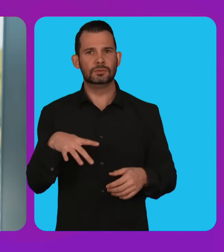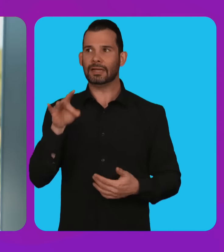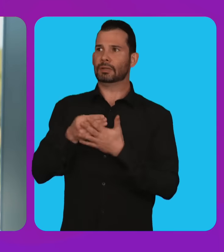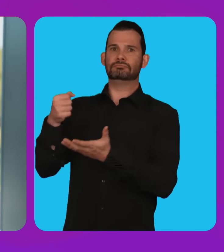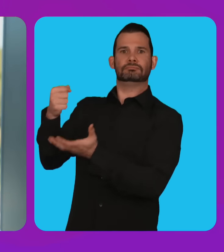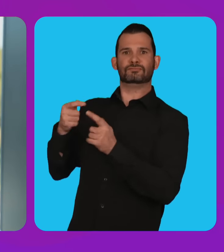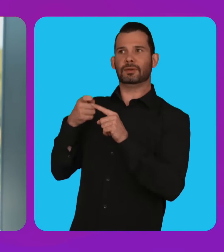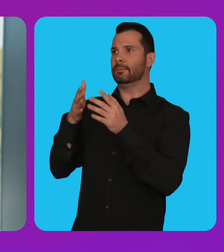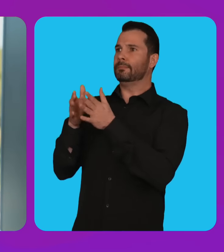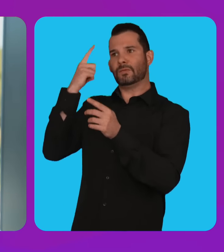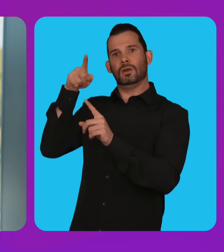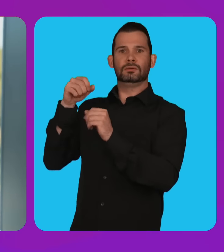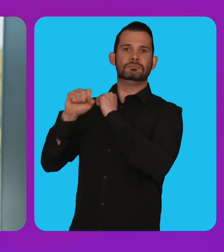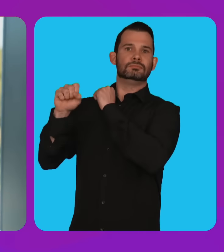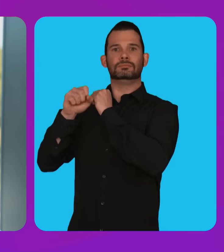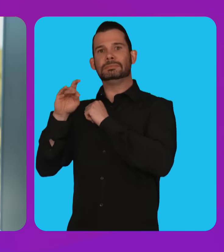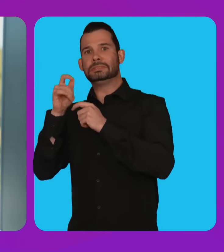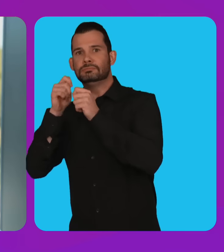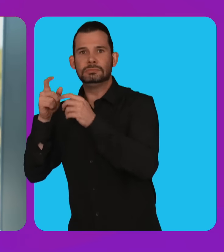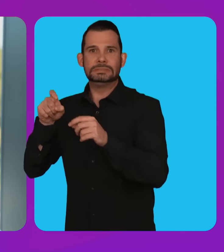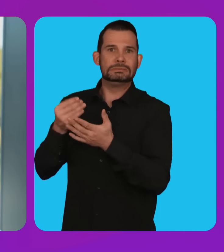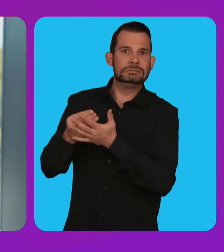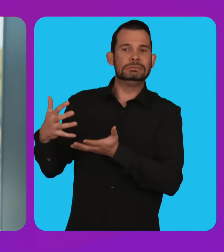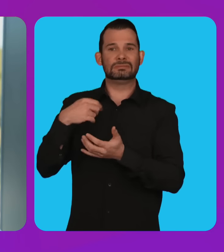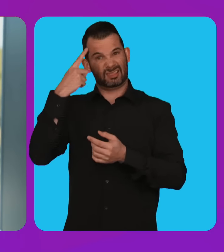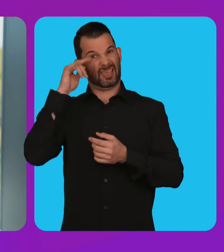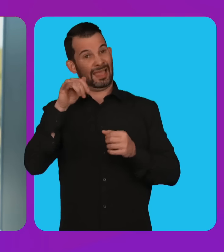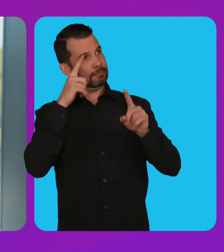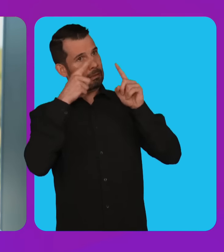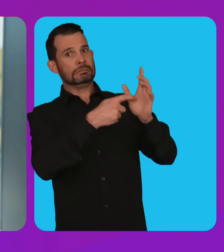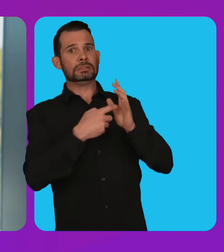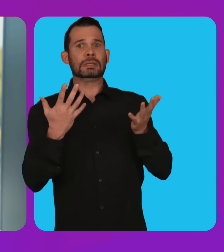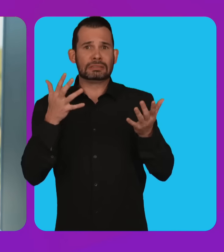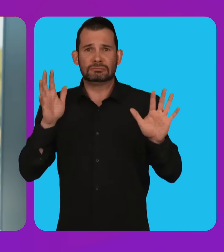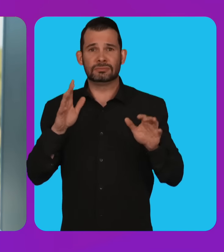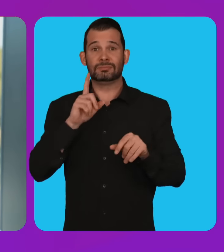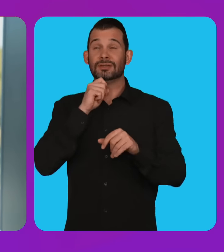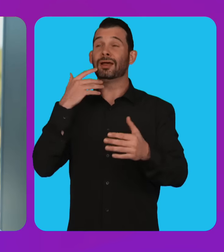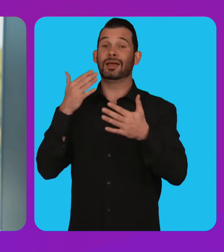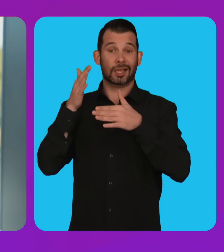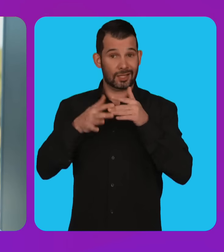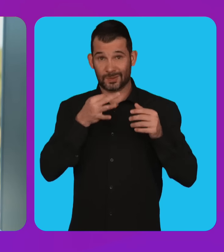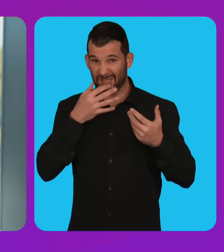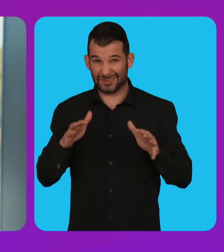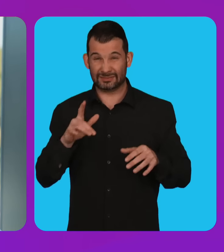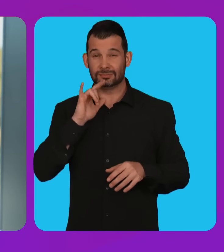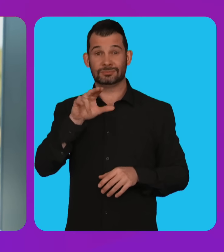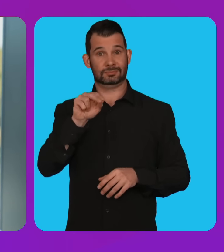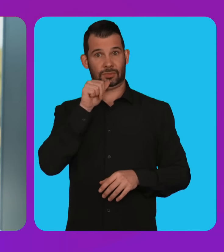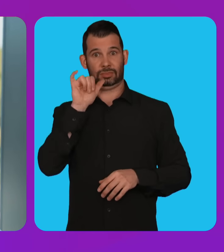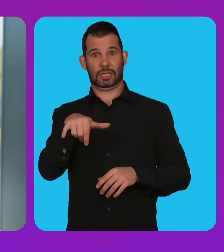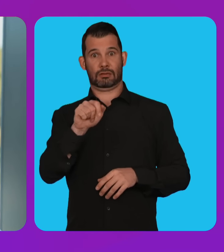I really thought this was the mandate. But at the end, it wasn't that at all.